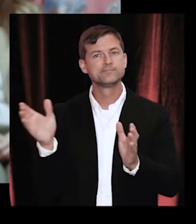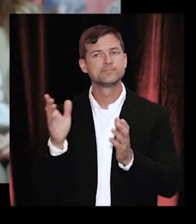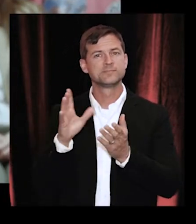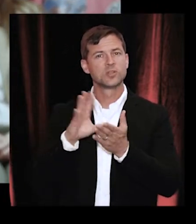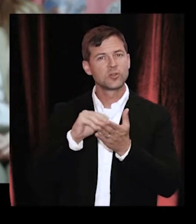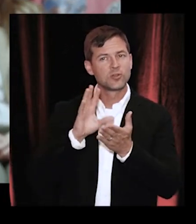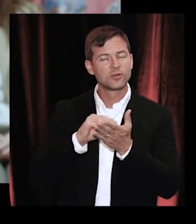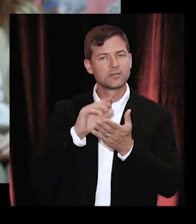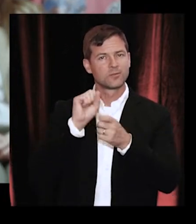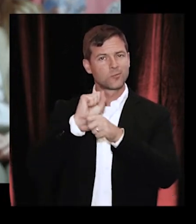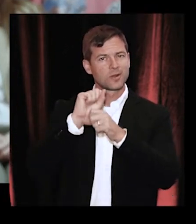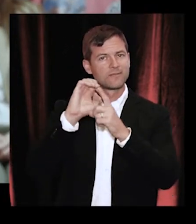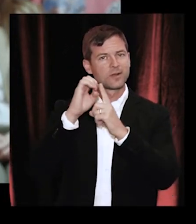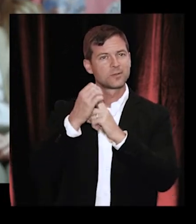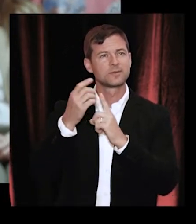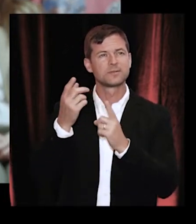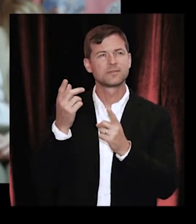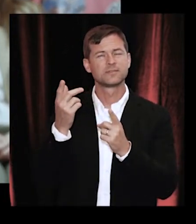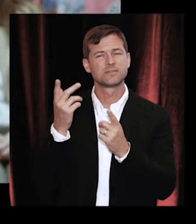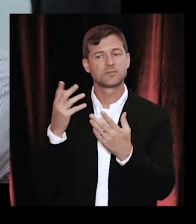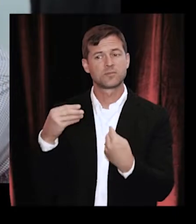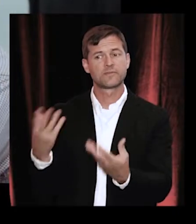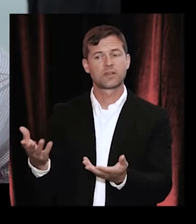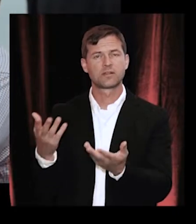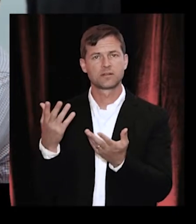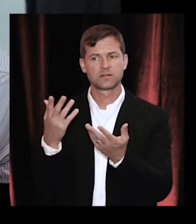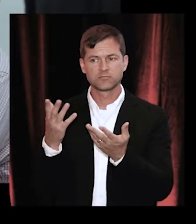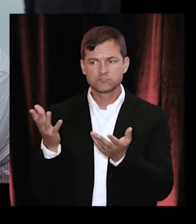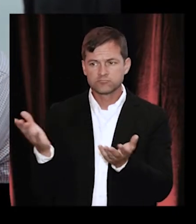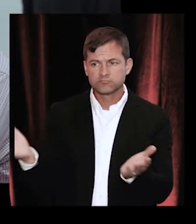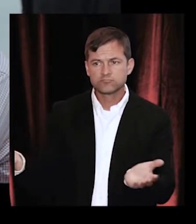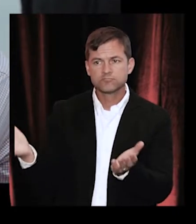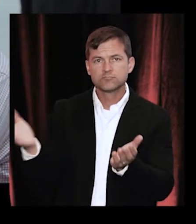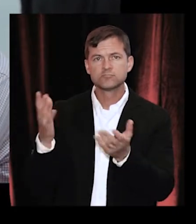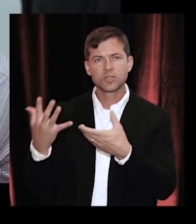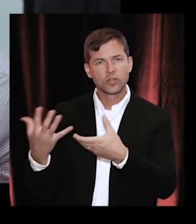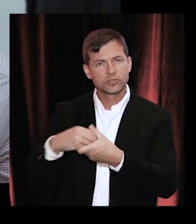and working environment by providing and accepting an inclusive community